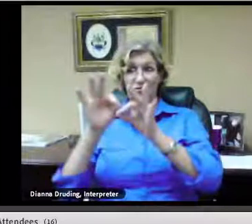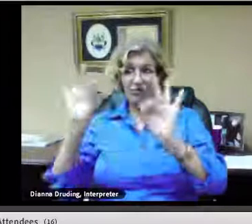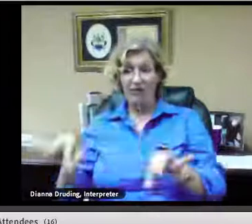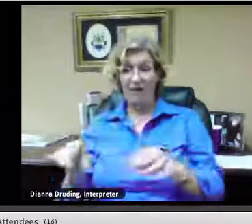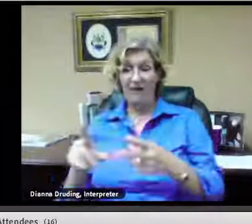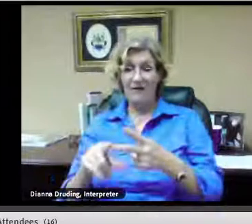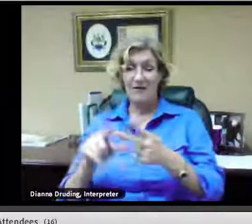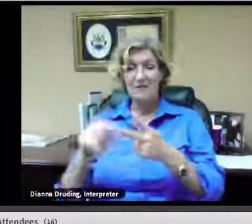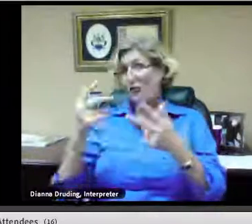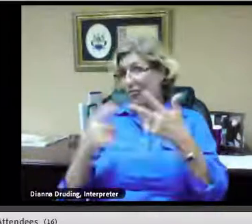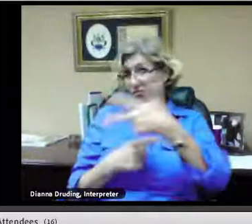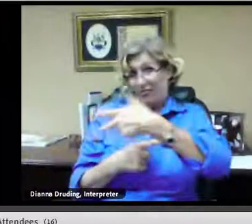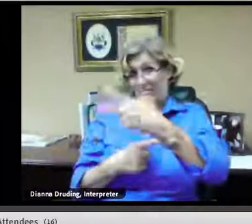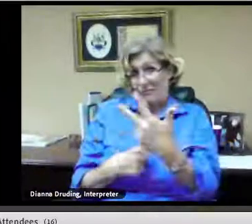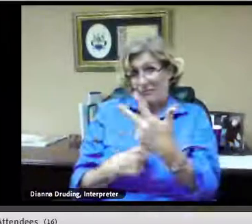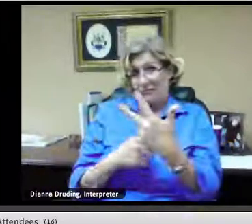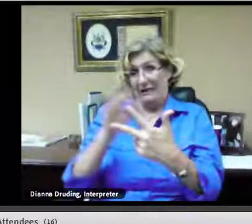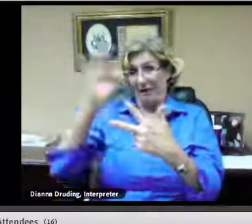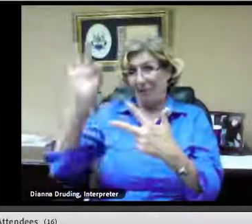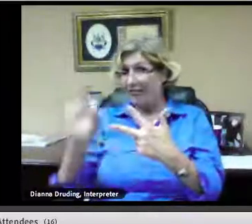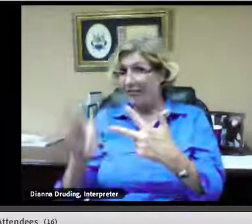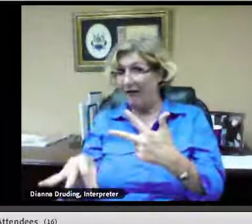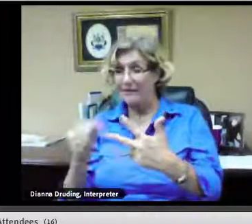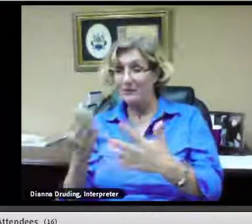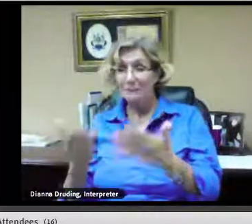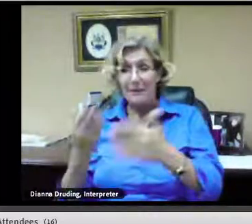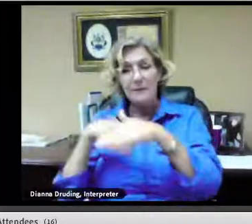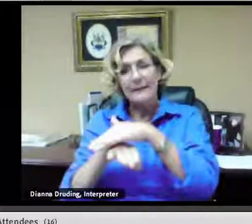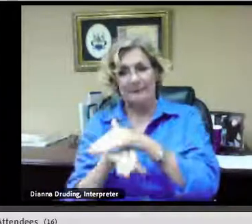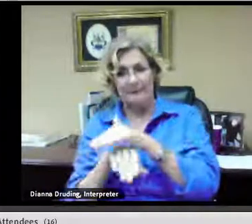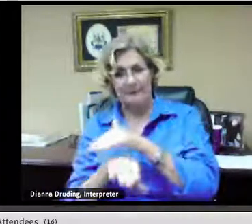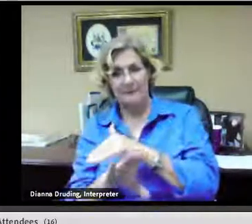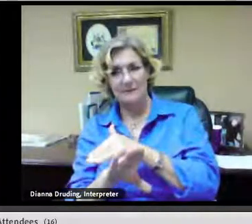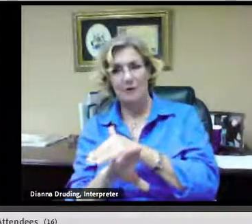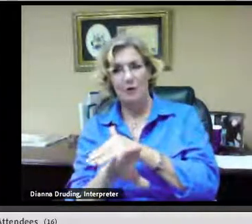and be accessible to people who have disabilities who might not be able